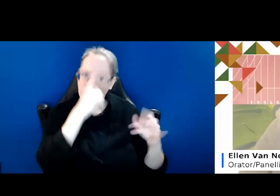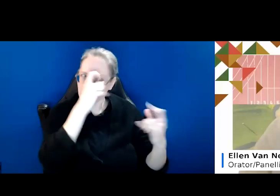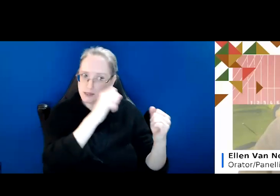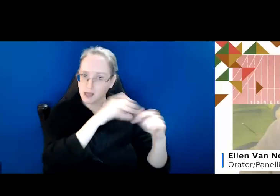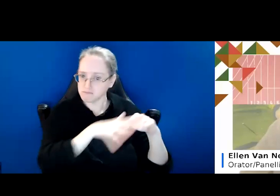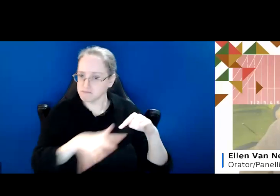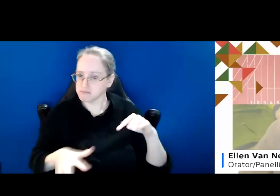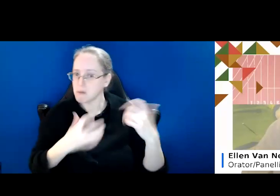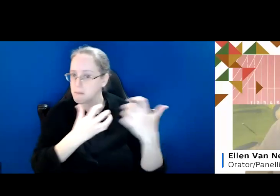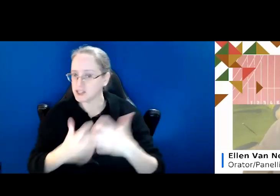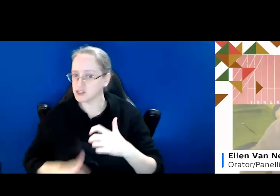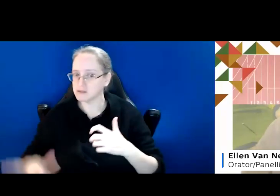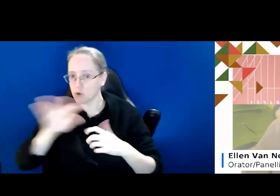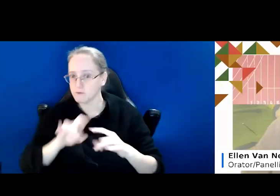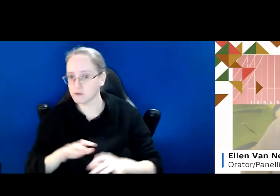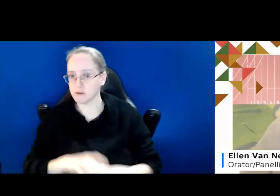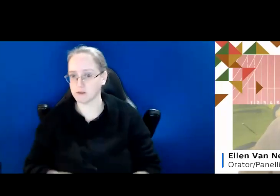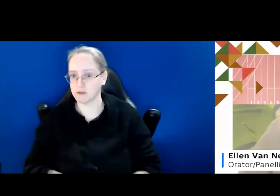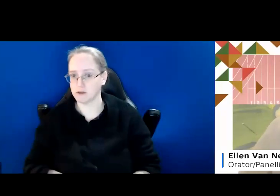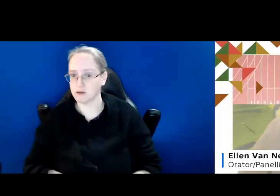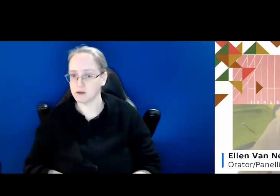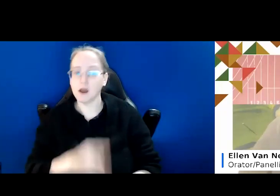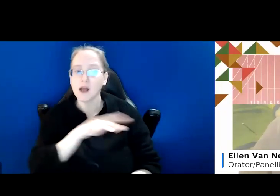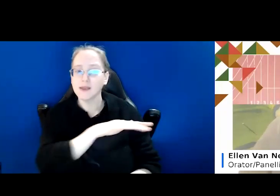These places were deliberately cleared for mob to have ceremony